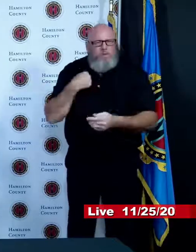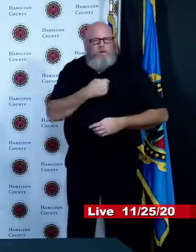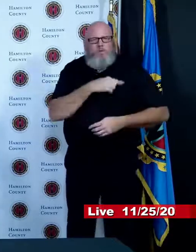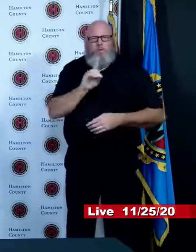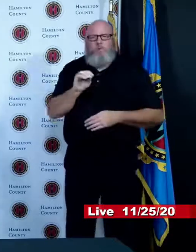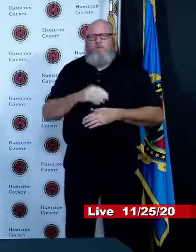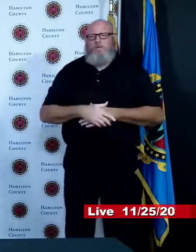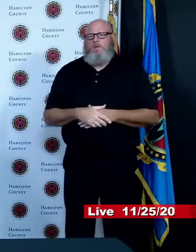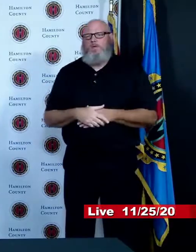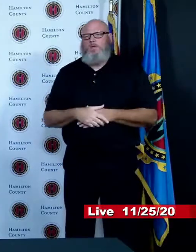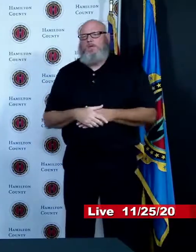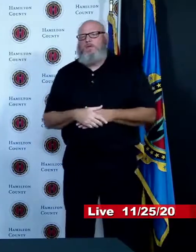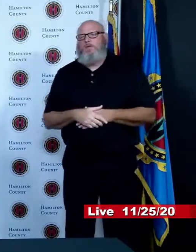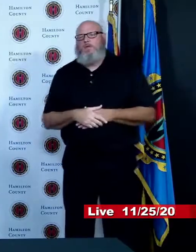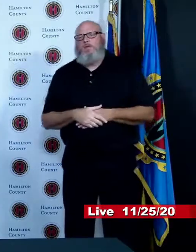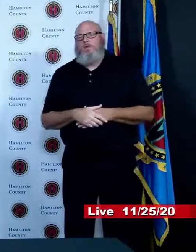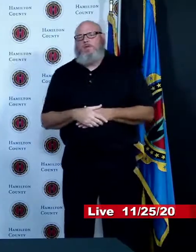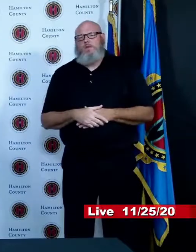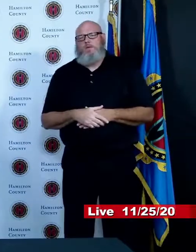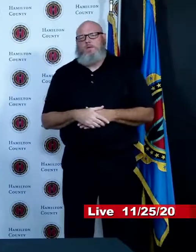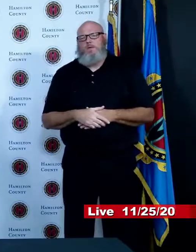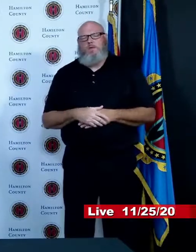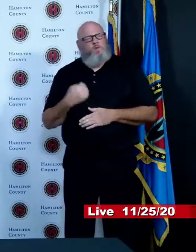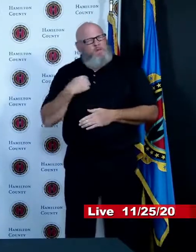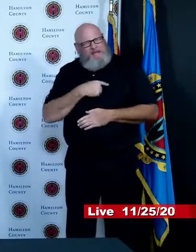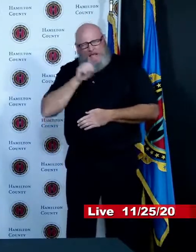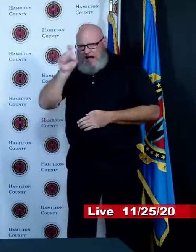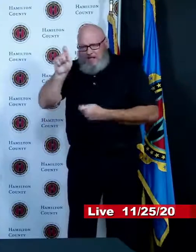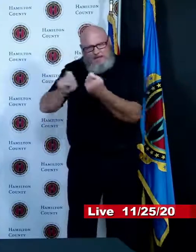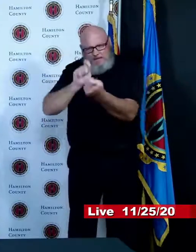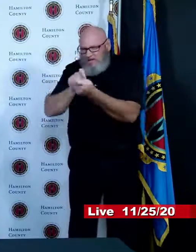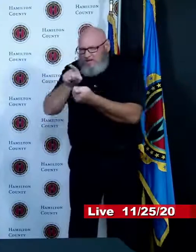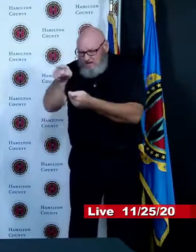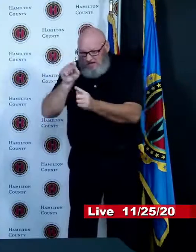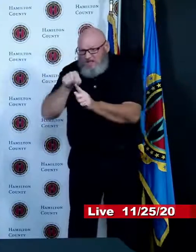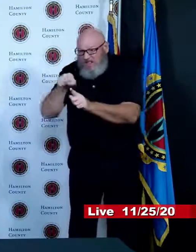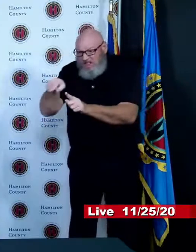date we have never been very good with Covid-19 no health department in the united states has